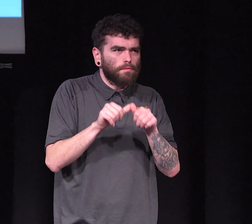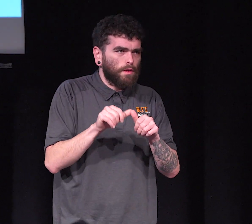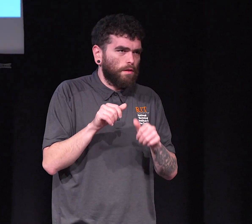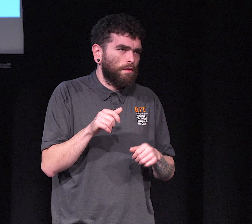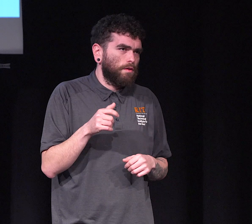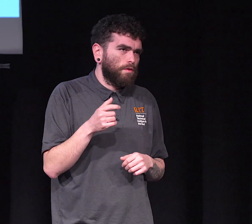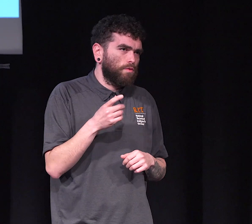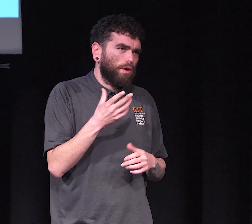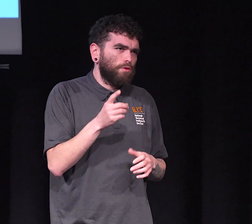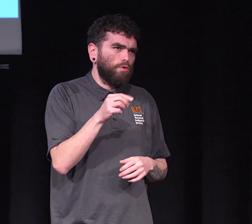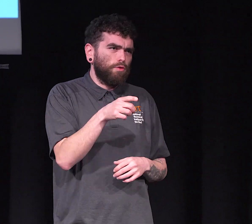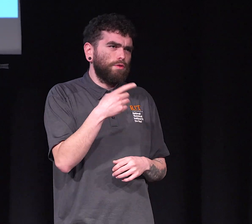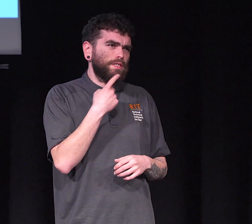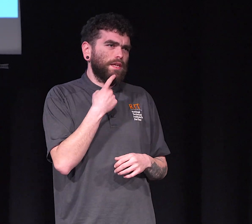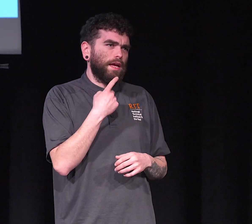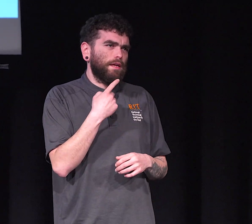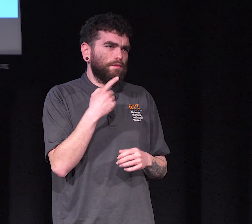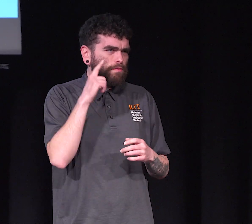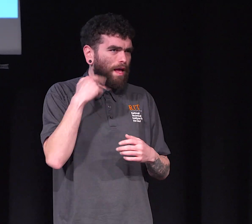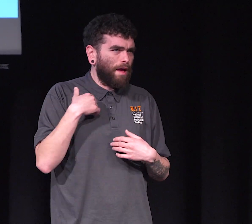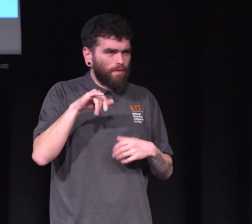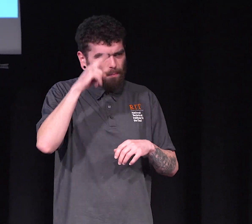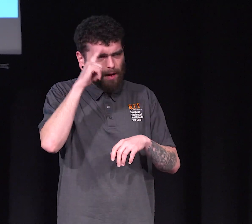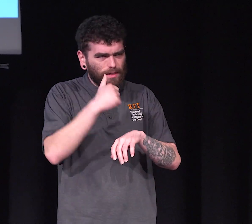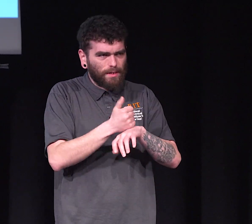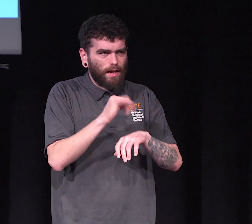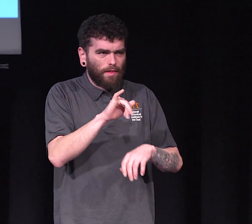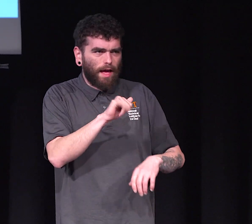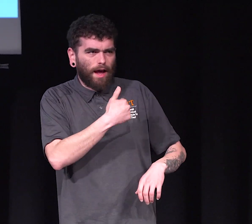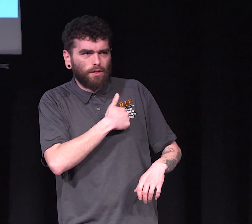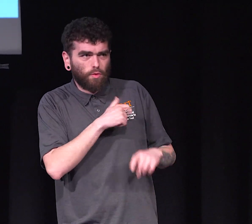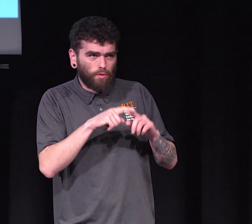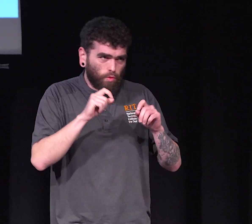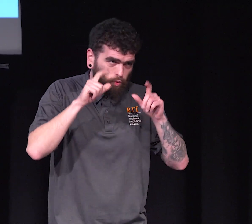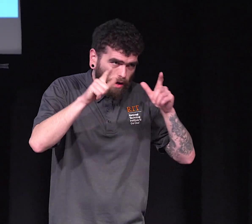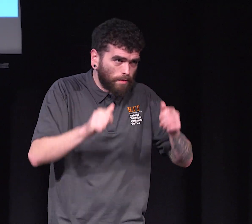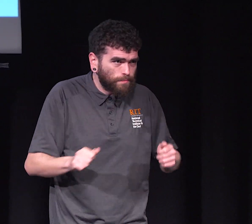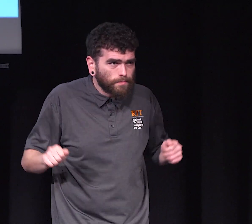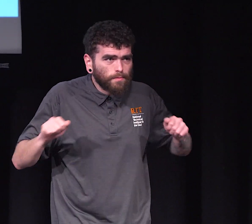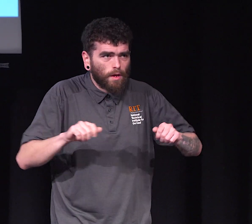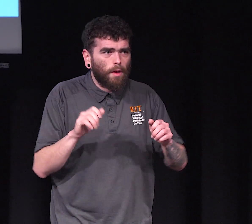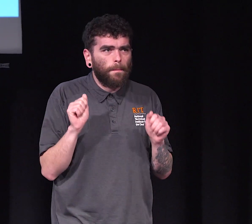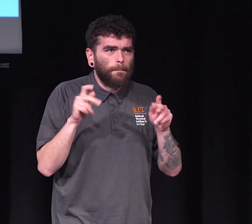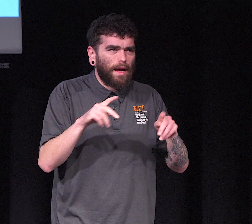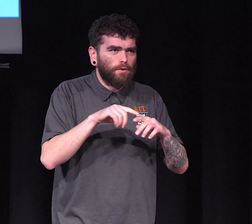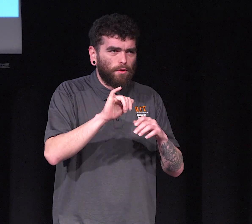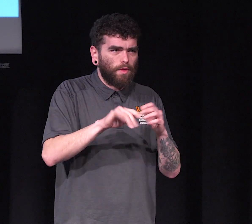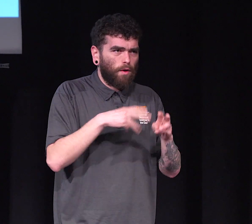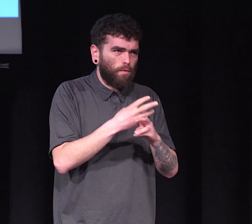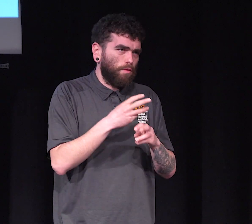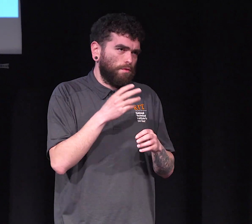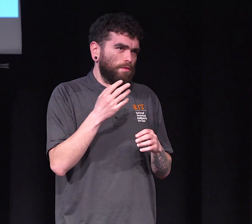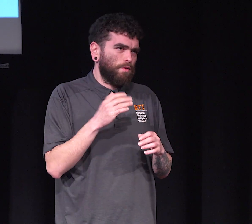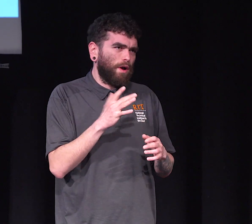able to continue doing that work. Having that mindset and that attitude of, you know, waking up every day, getting ready to work,